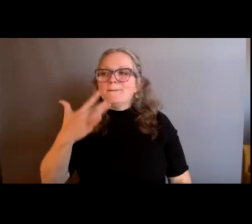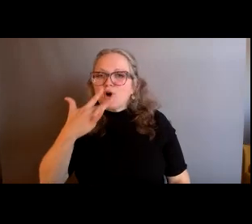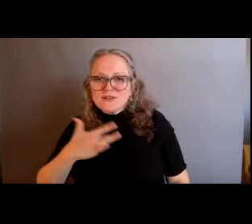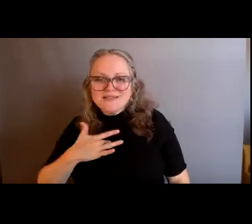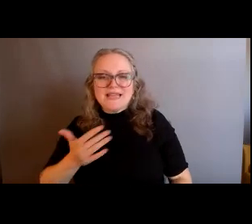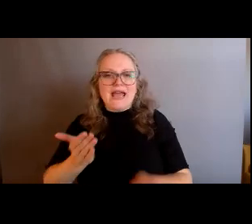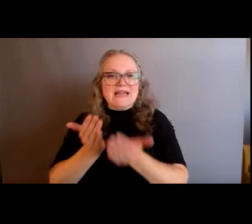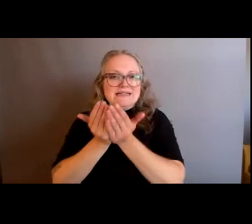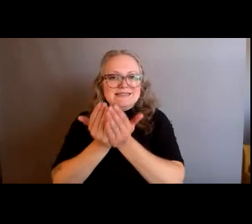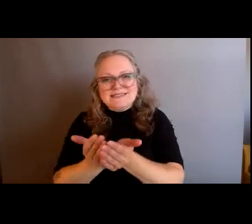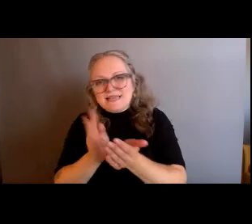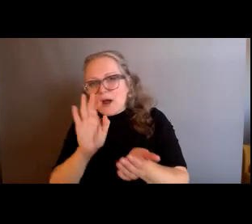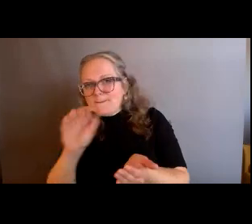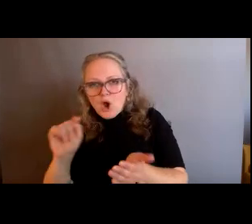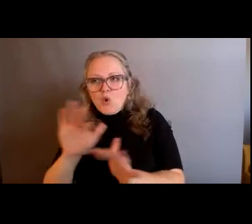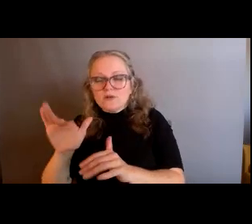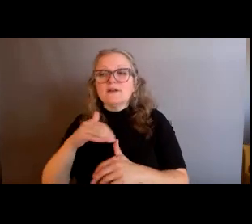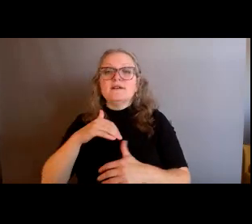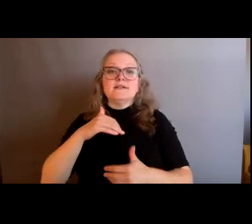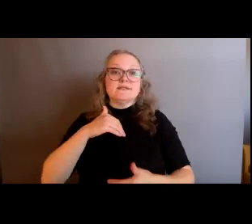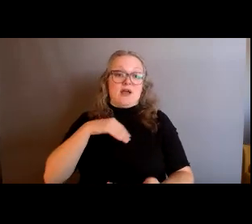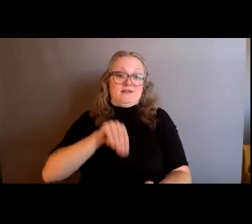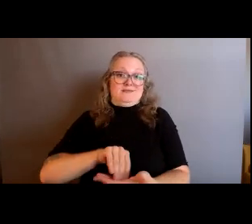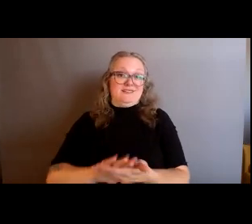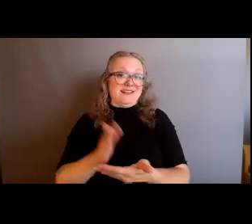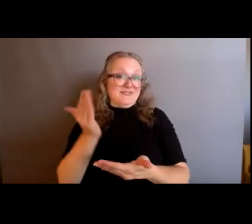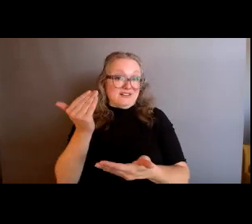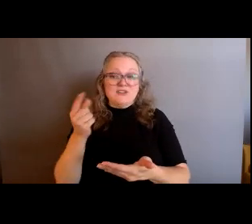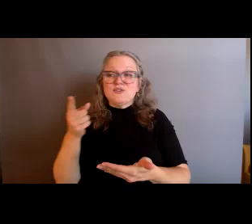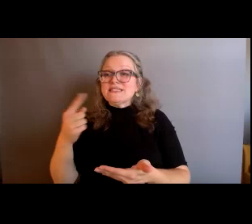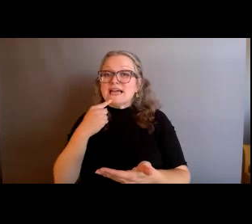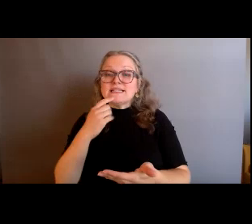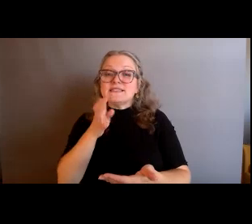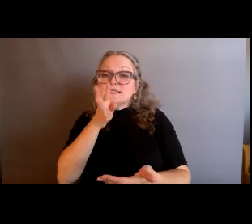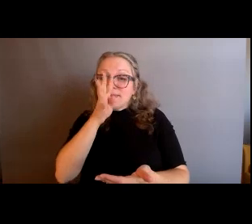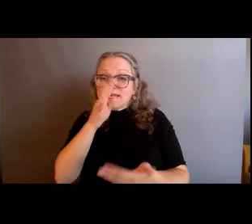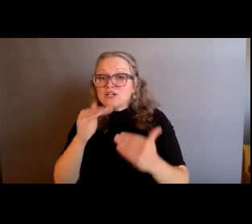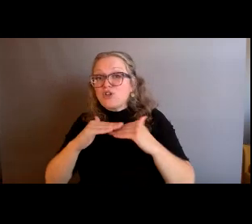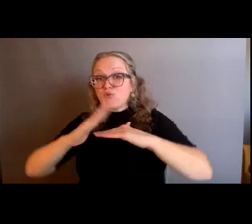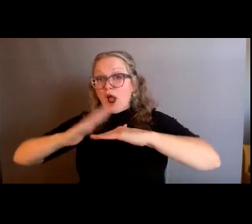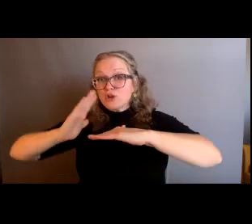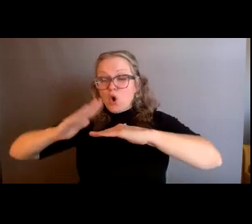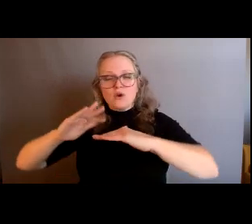15 right where it says speech threshold. Remember threshold's the softest you can hear?